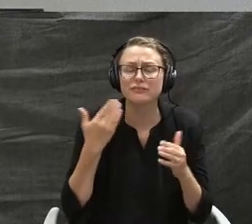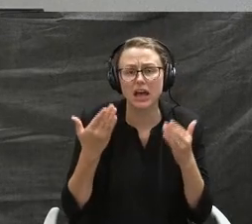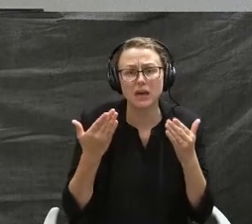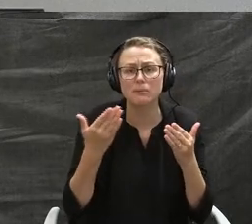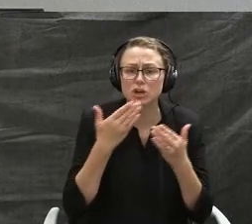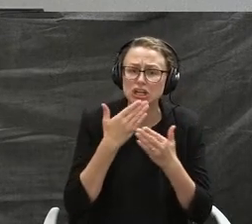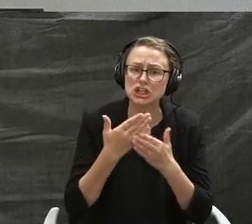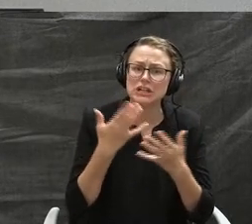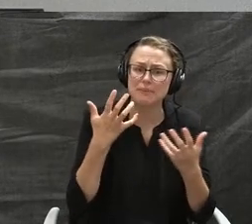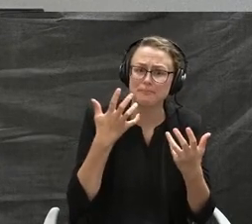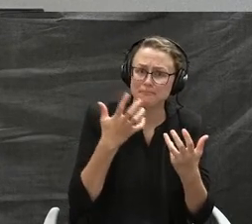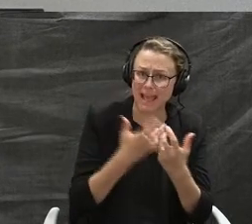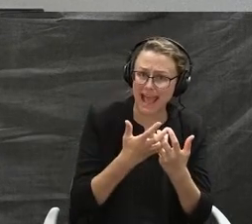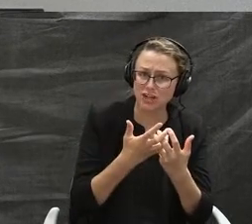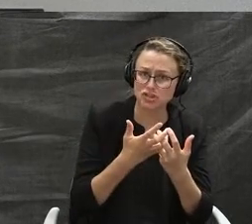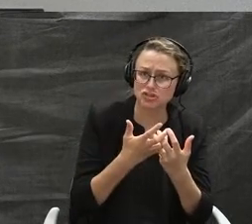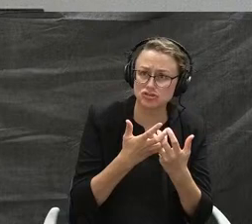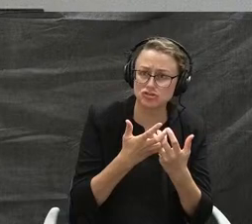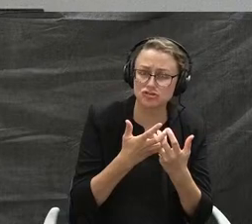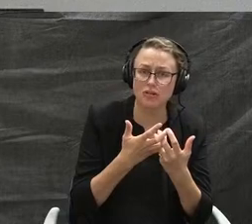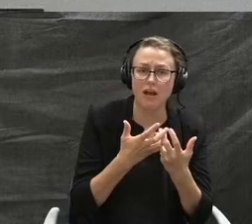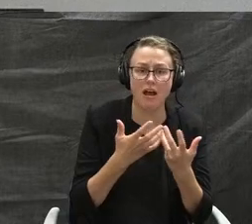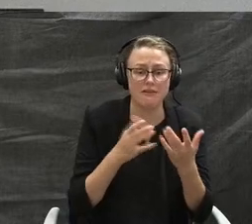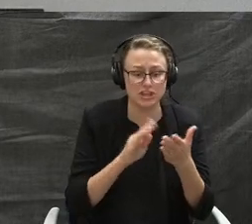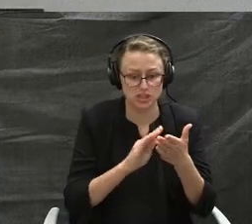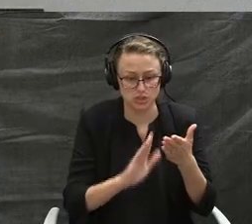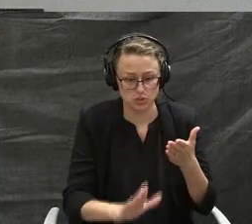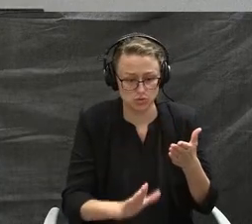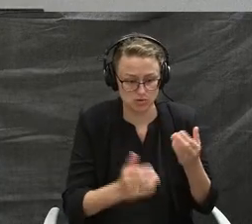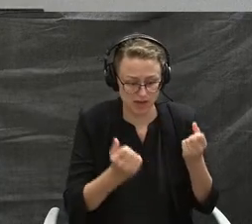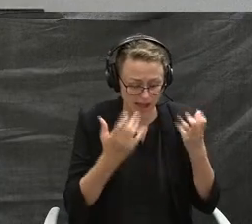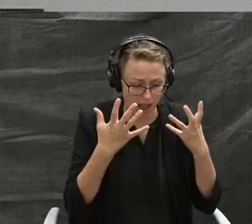student body. If you will, that's going to be on virtual or